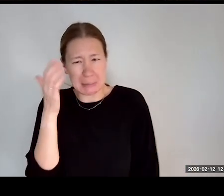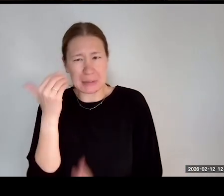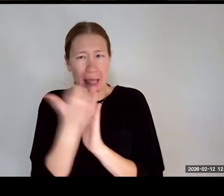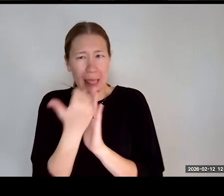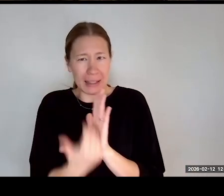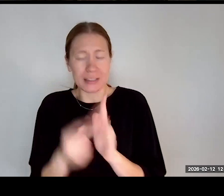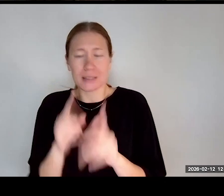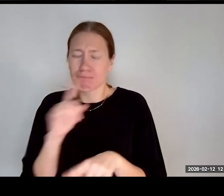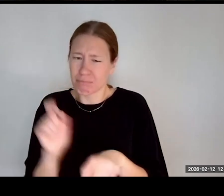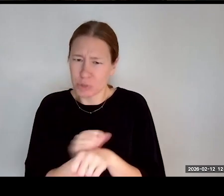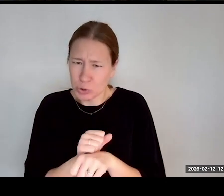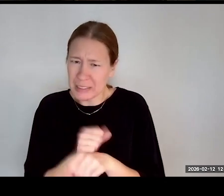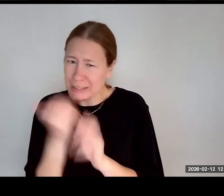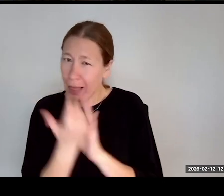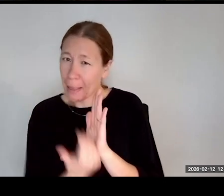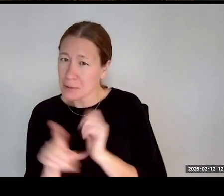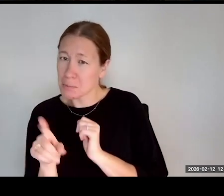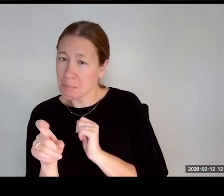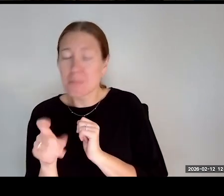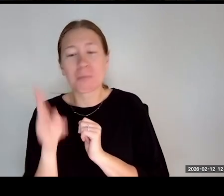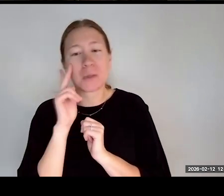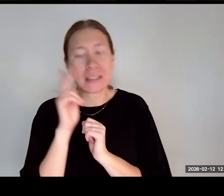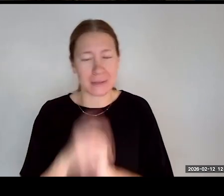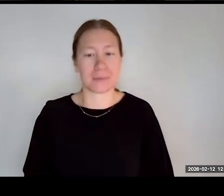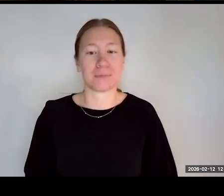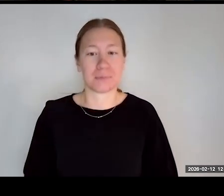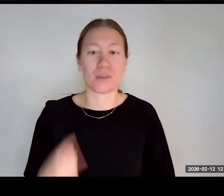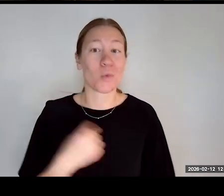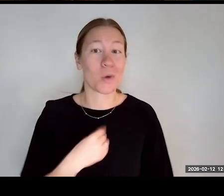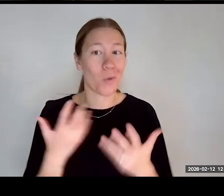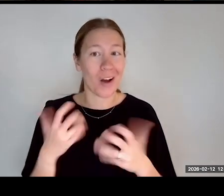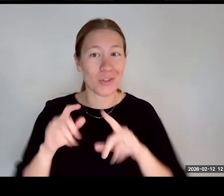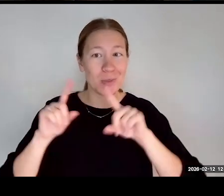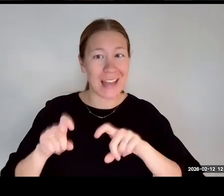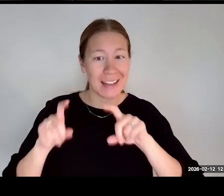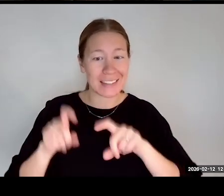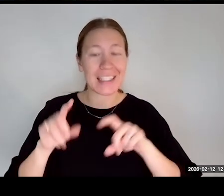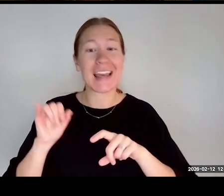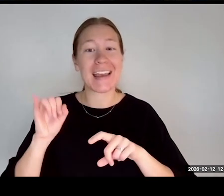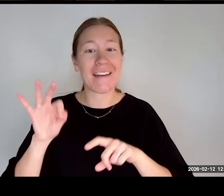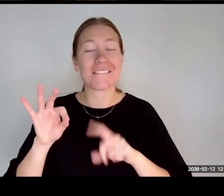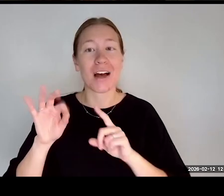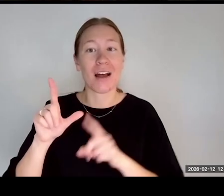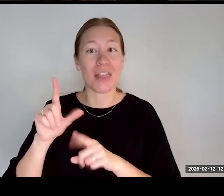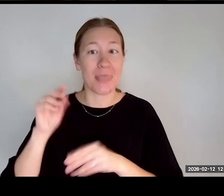What we wanna check to see if things are actually functioning as a list is if the built-in list style has been applied.